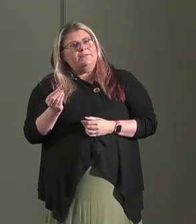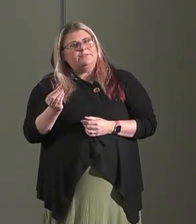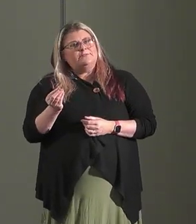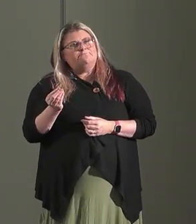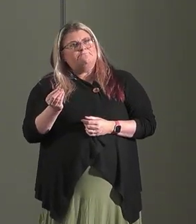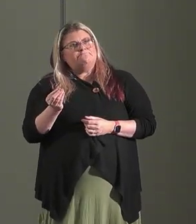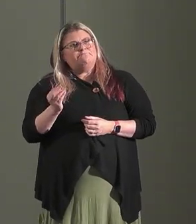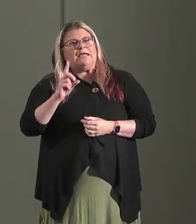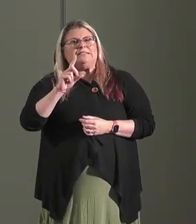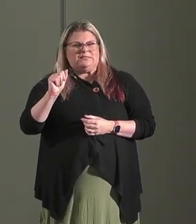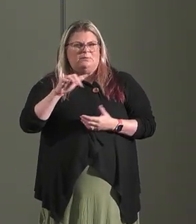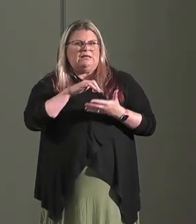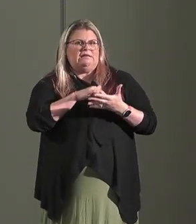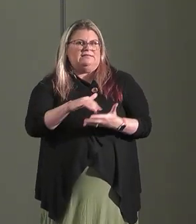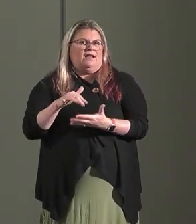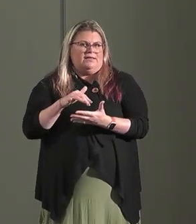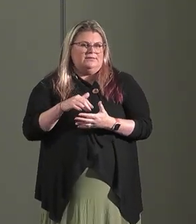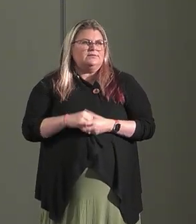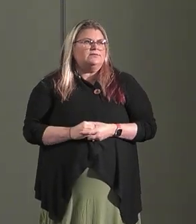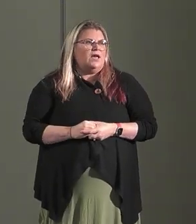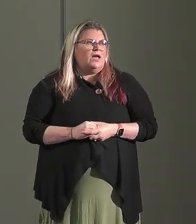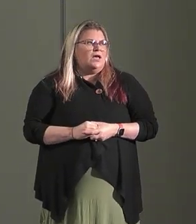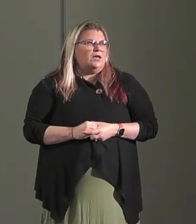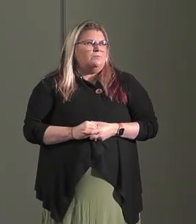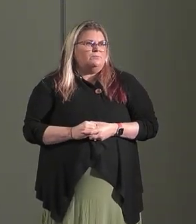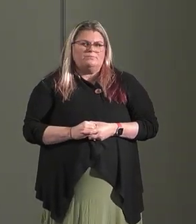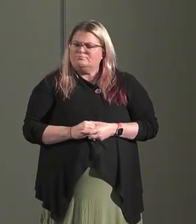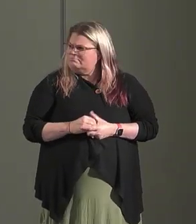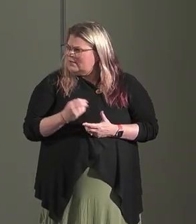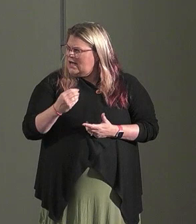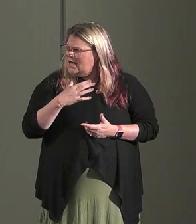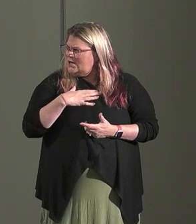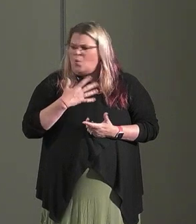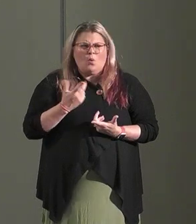And disability studies. You said what is -- I'm sorry.